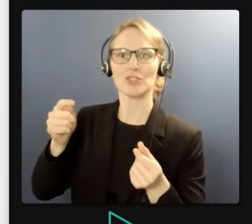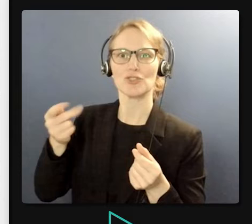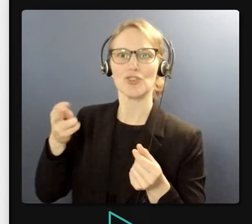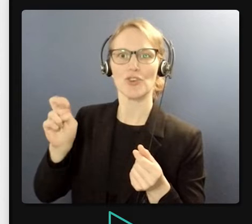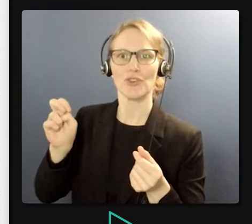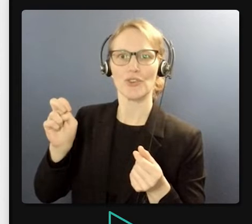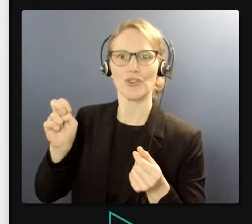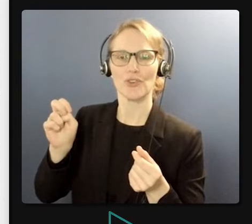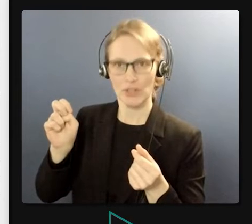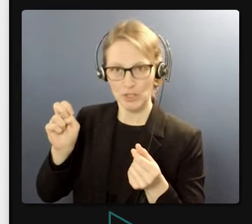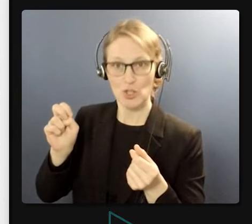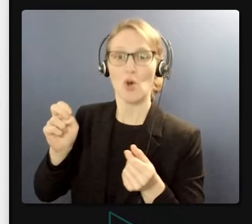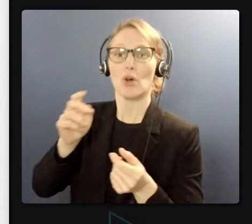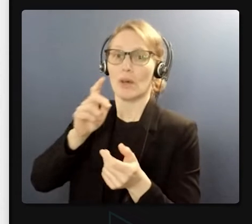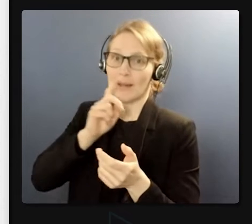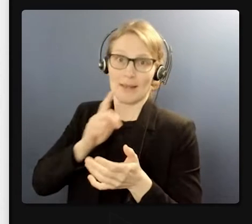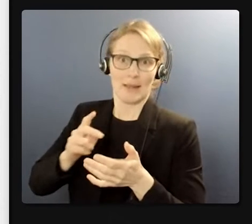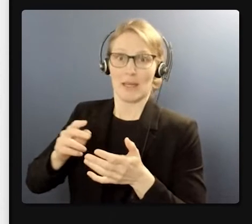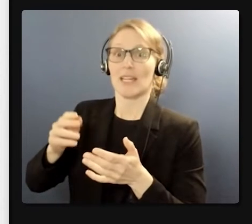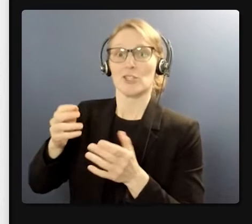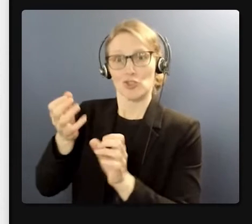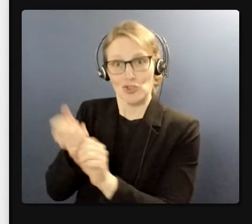that contains the original texture coordinates.